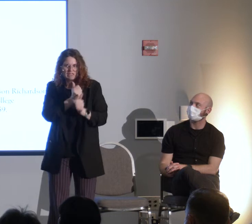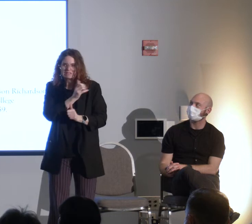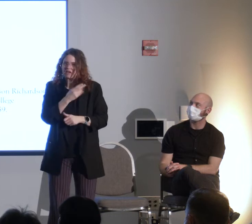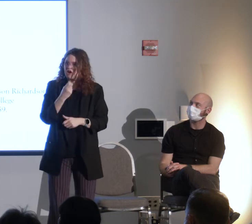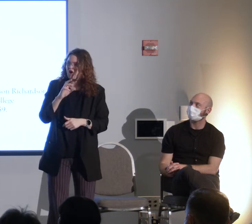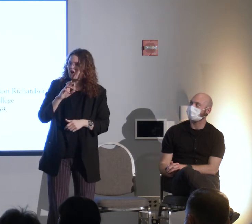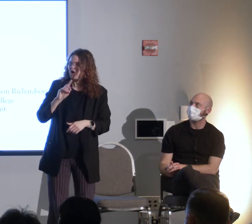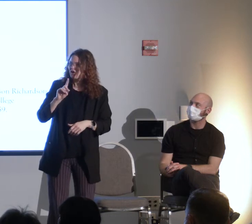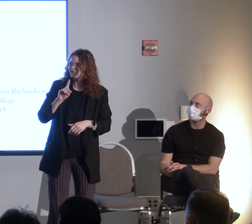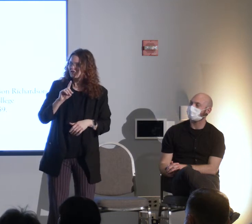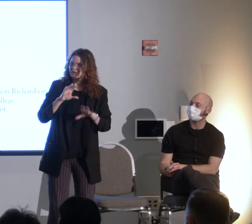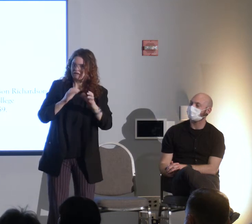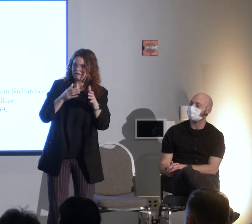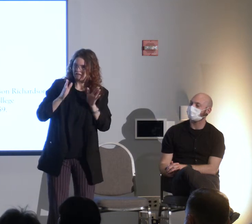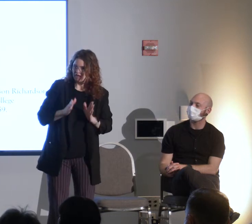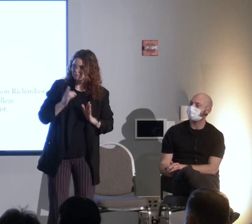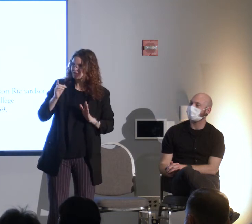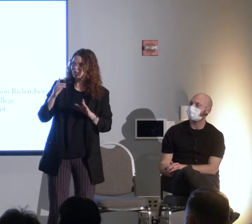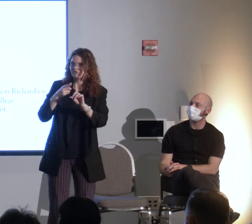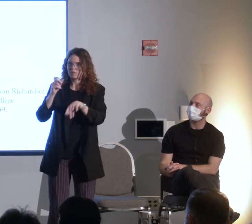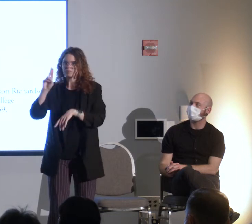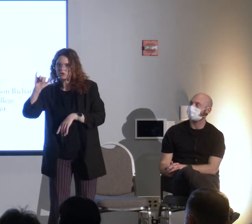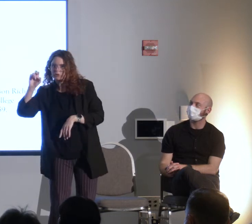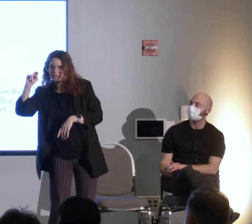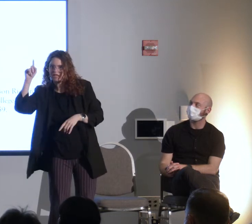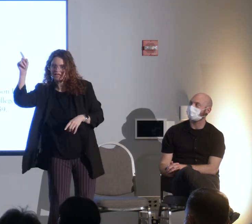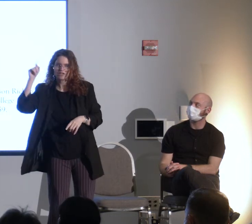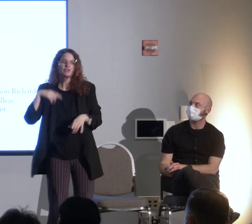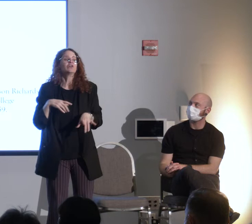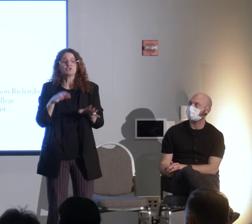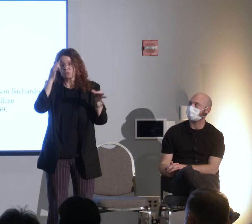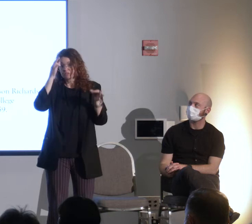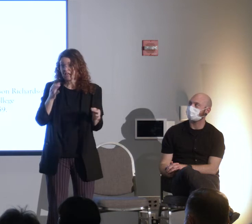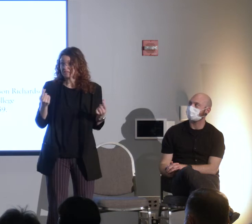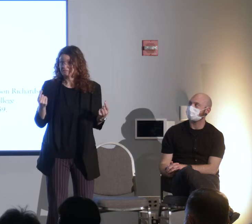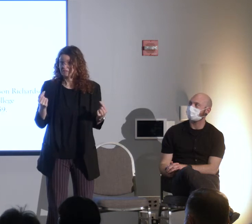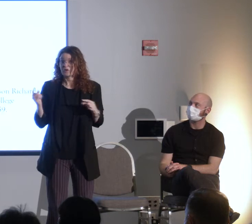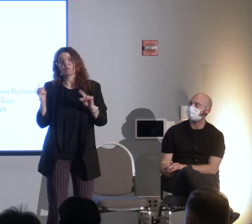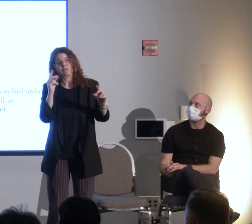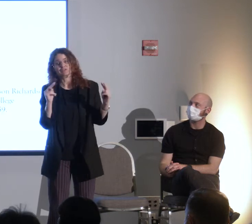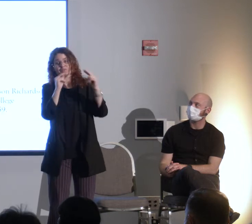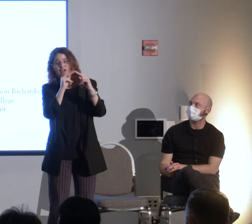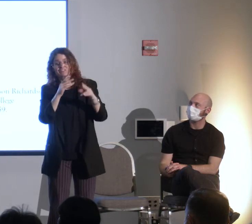become officers in the Union. So he chose another path altogether, went back to Paris and finished his studies,